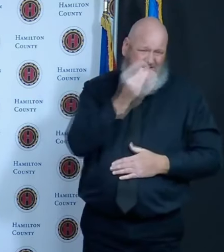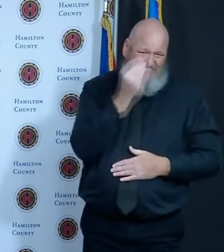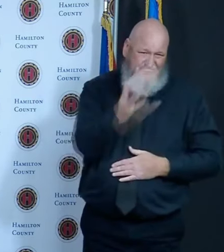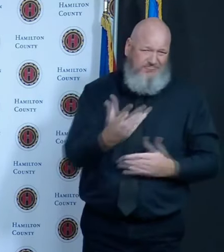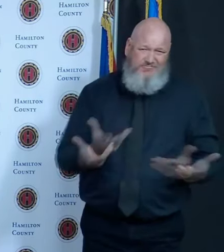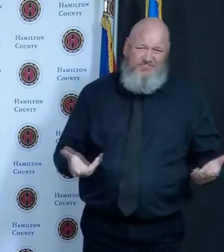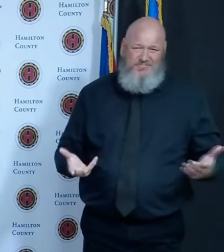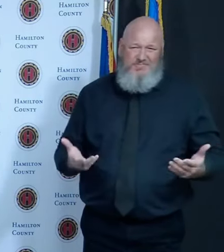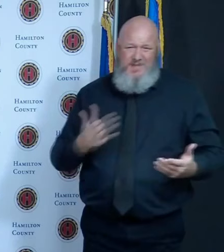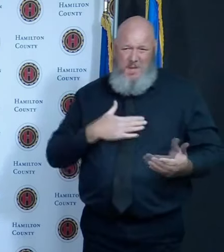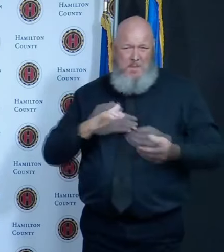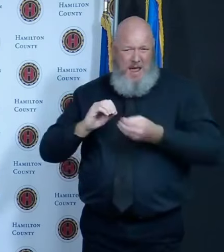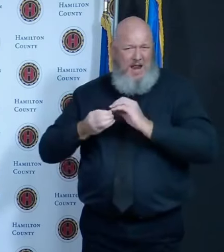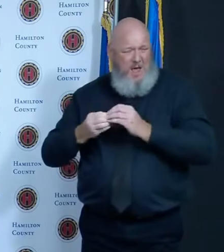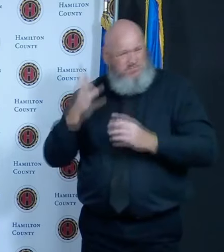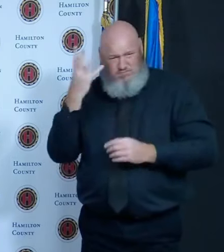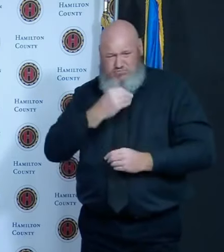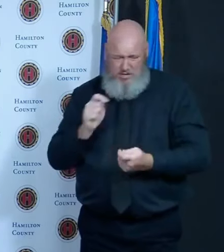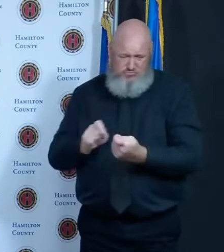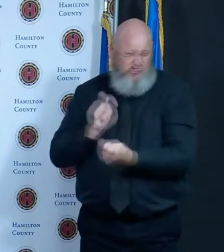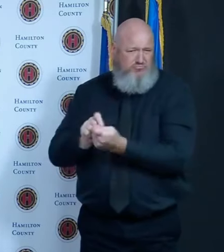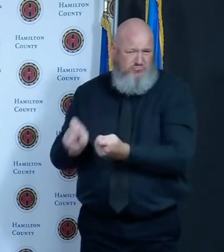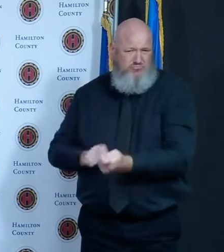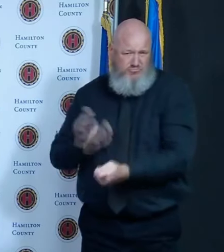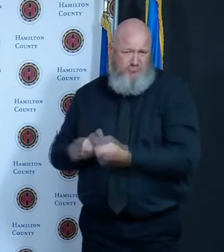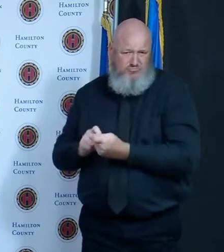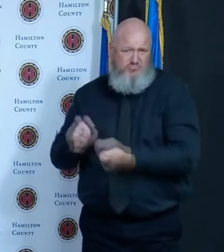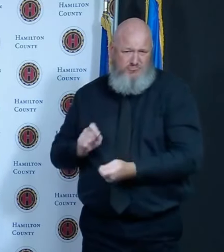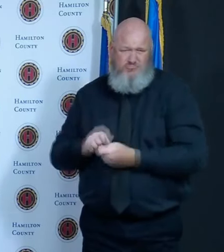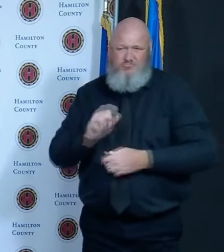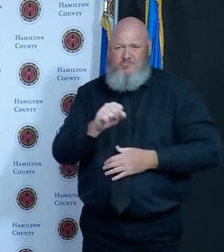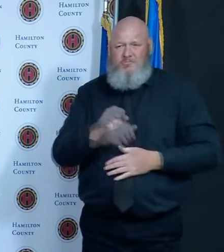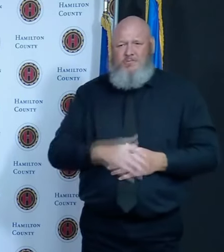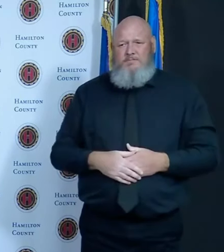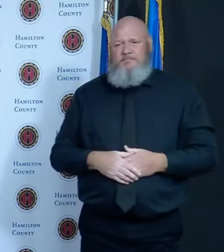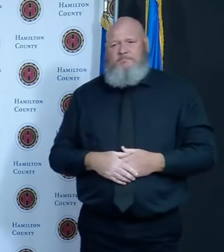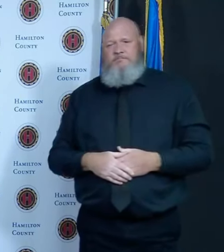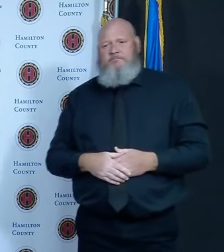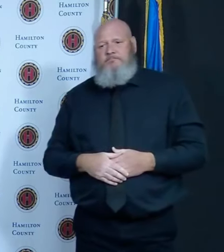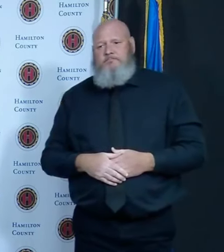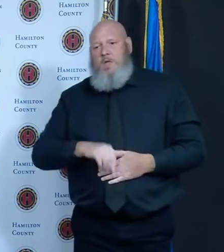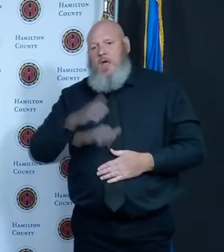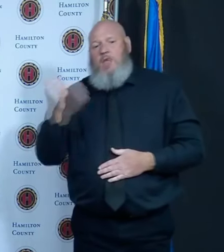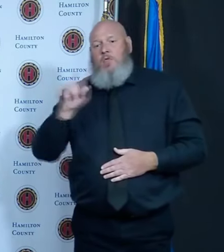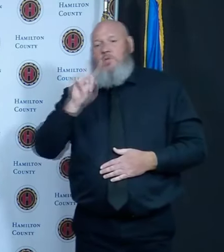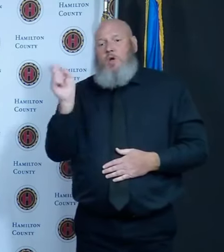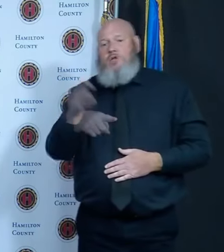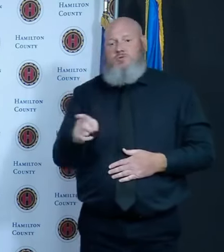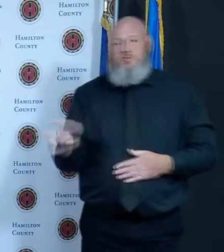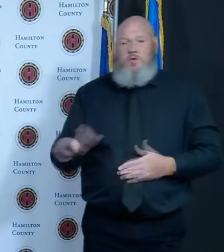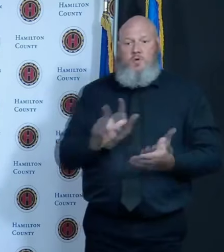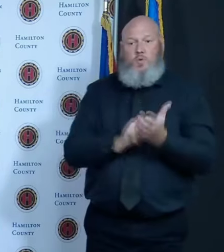Bridget next we have Chris Wetterich here's a couple questions for Jill morning